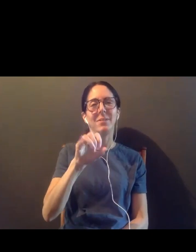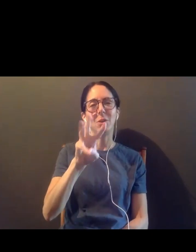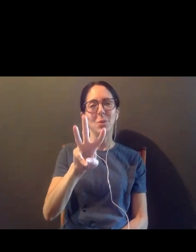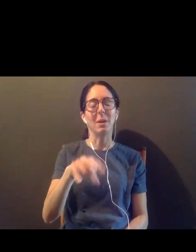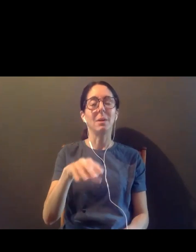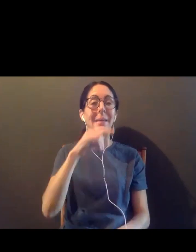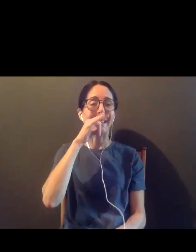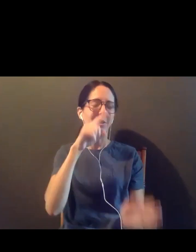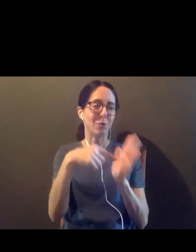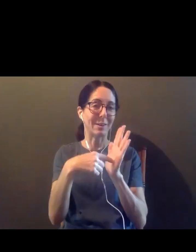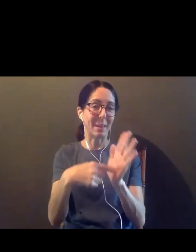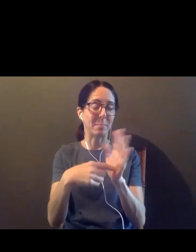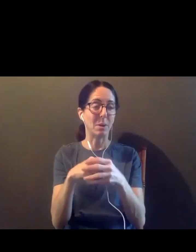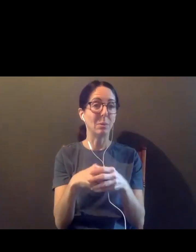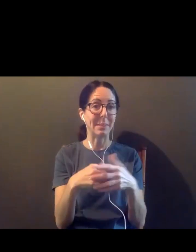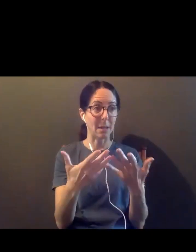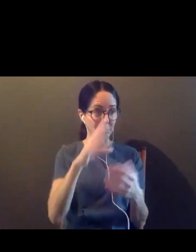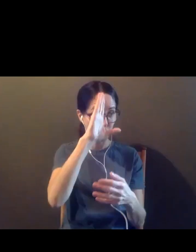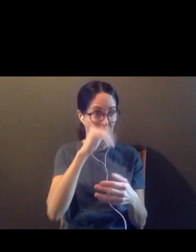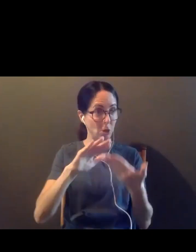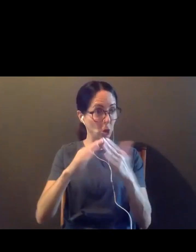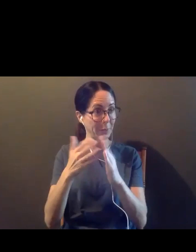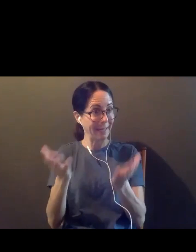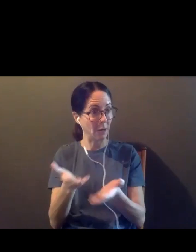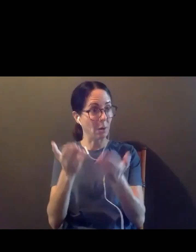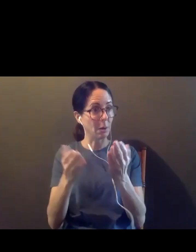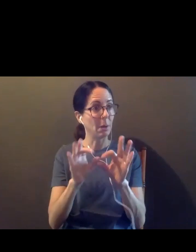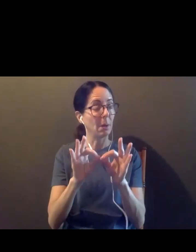is a community that you can be a part of our family engagement team.